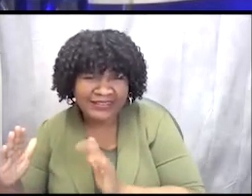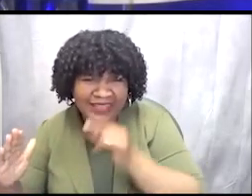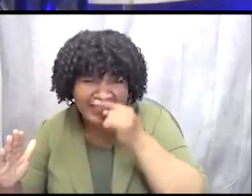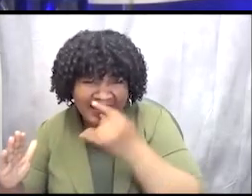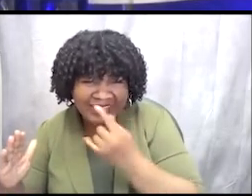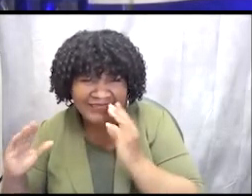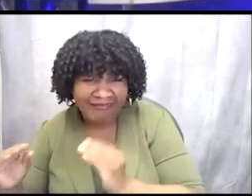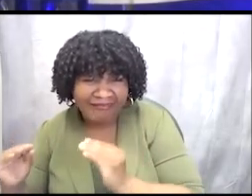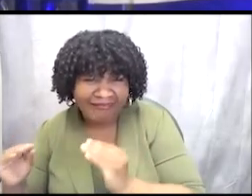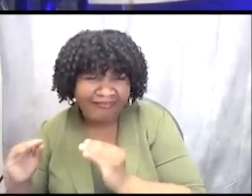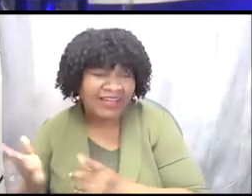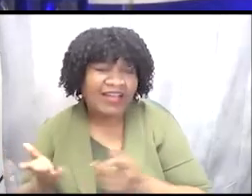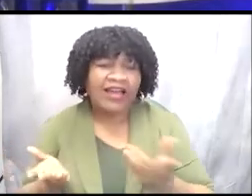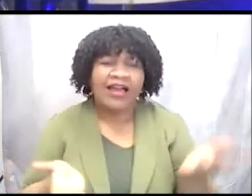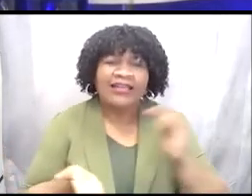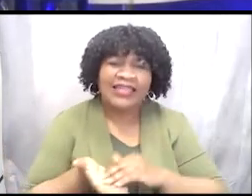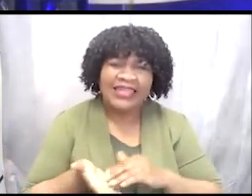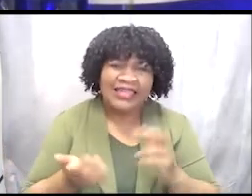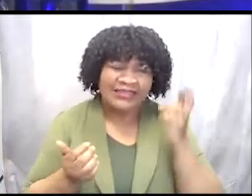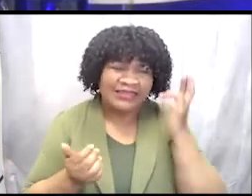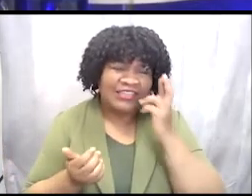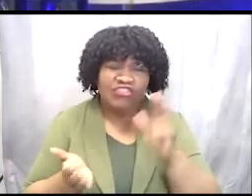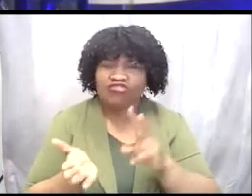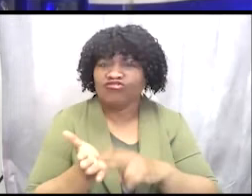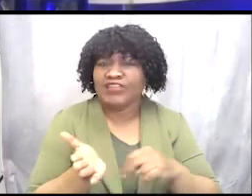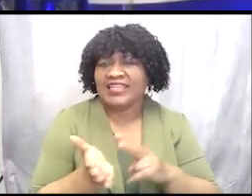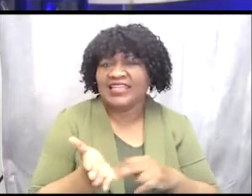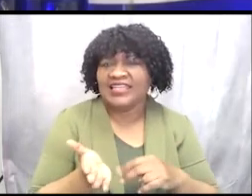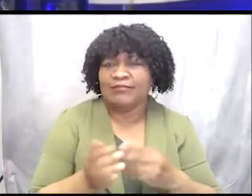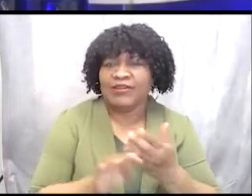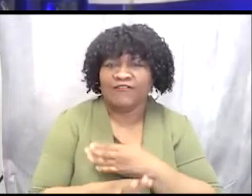What about this idea of reading by third grade?